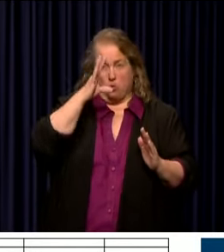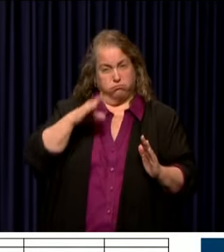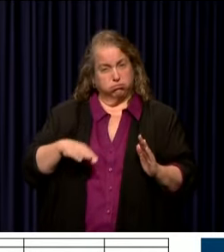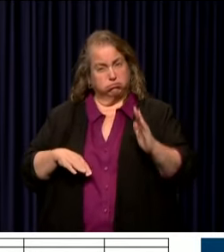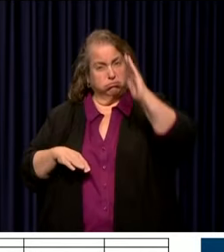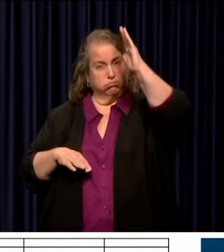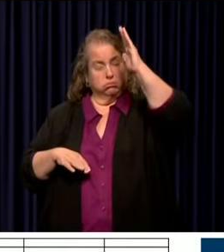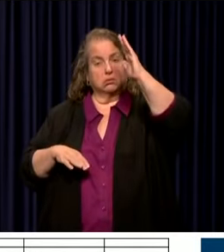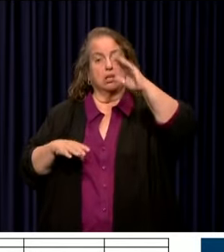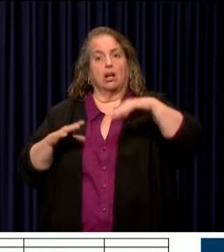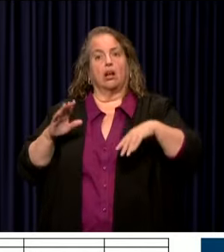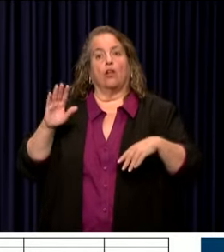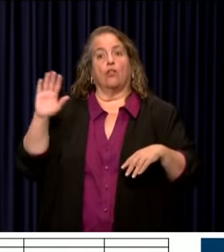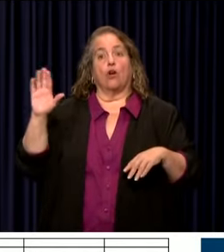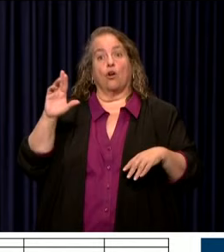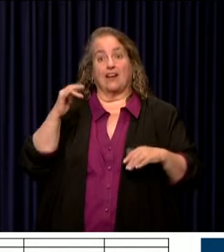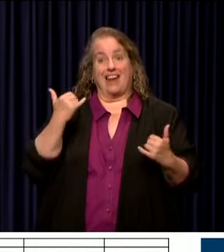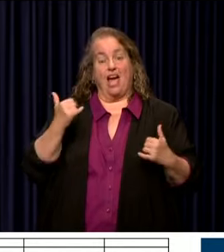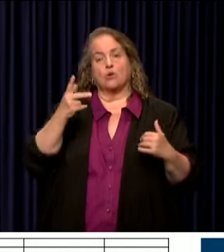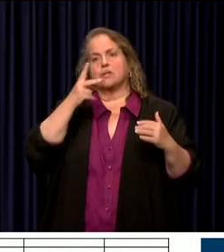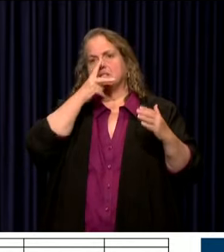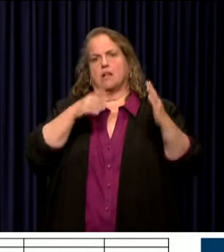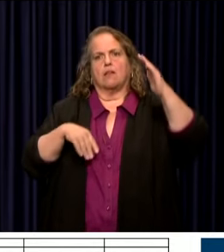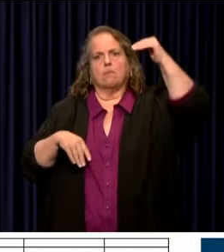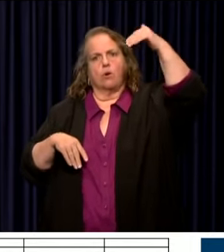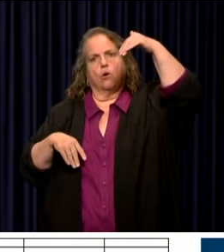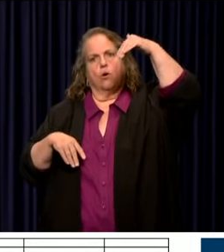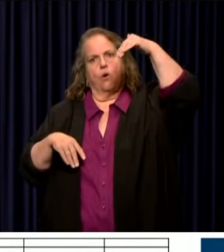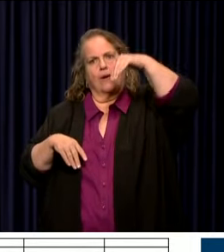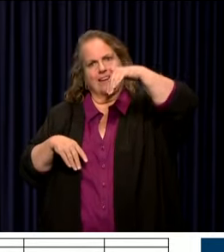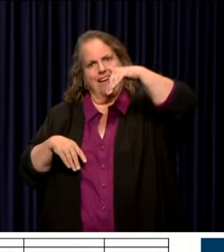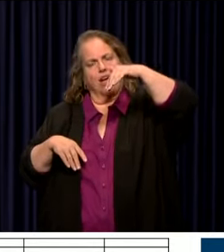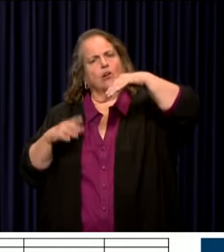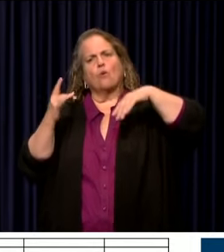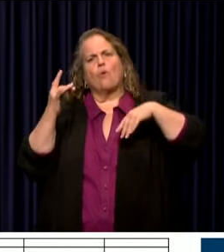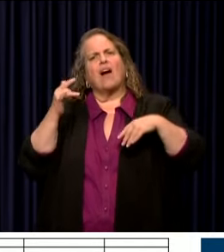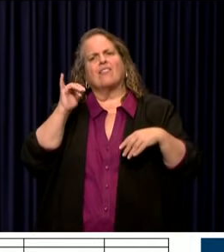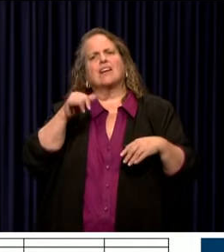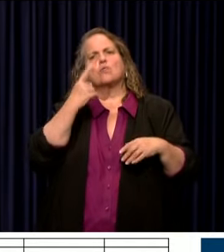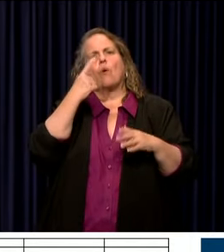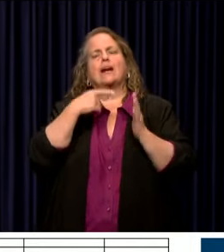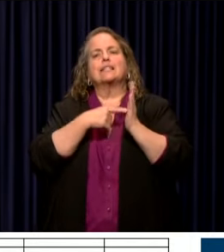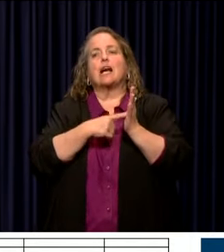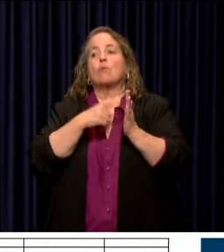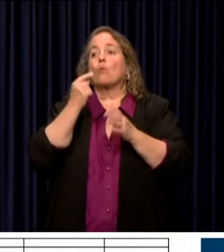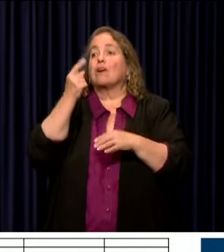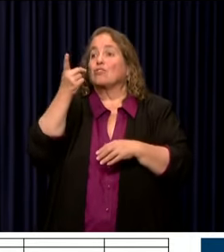LOST TODAY, YOU'VE SAVED LIVES. THAT WOULD HAVE BEEN A SIGNIFICANTLY LARGER NUMBER.